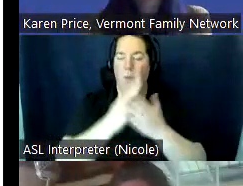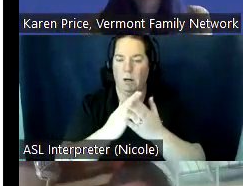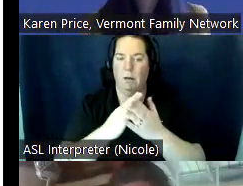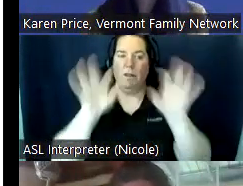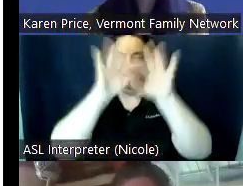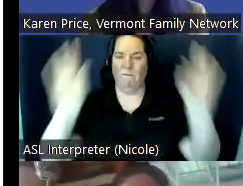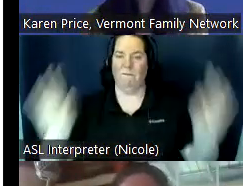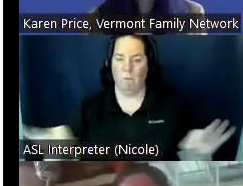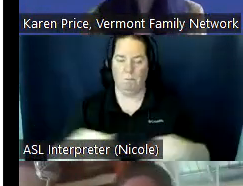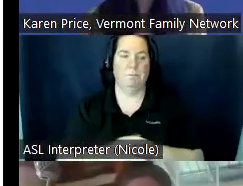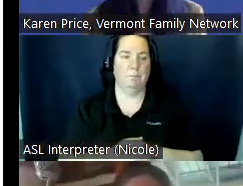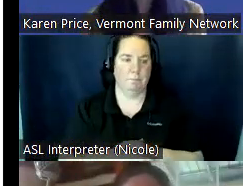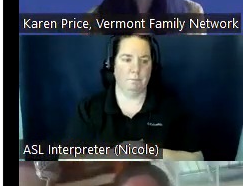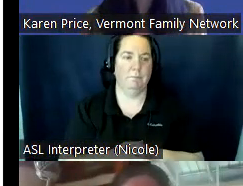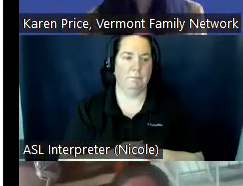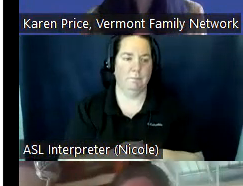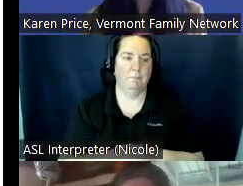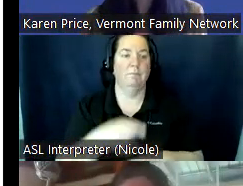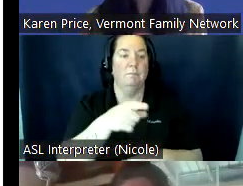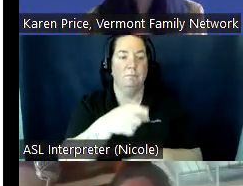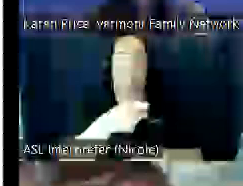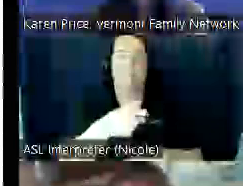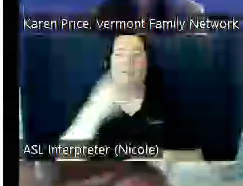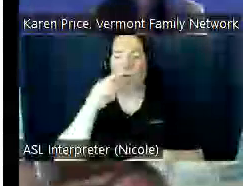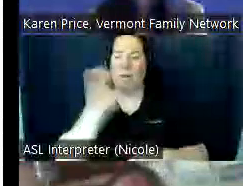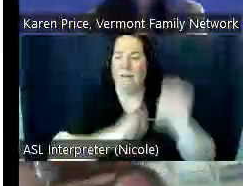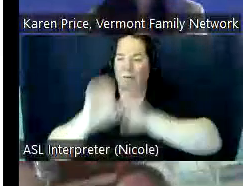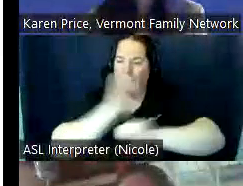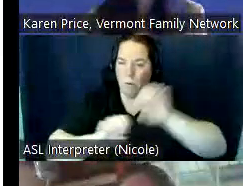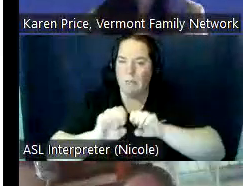effects section. This is intended for the evaluation plan and report. When teams